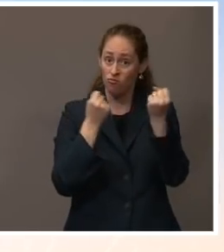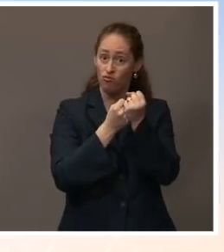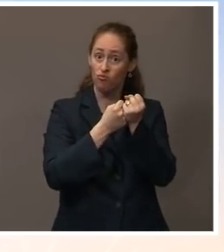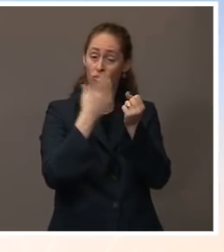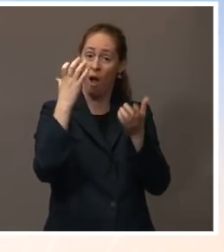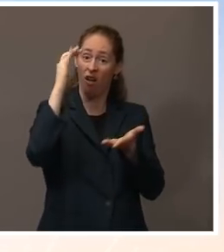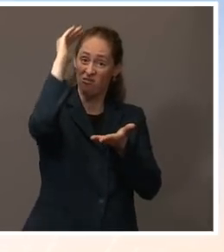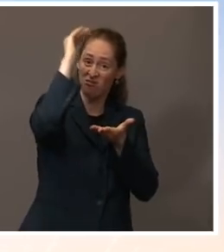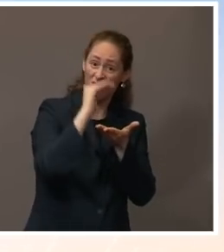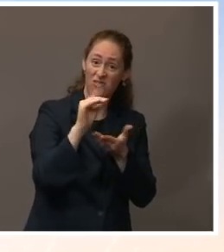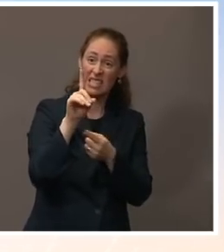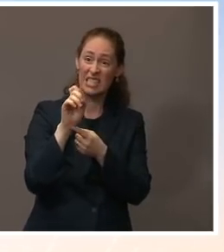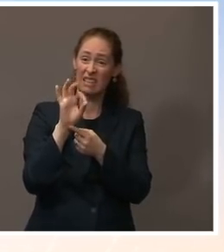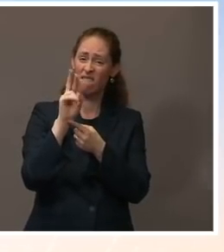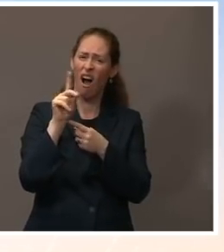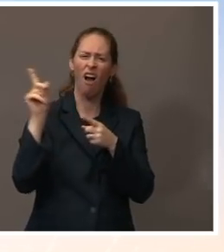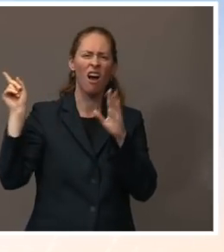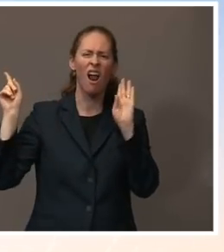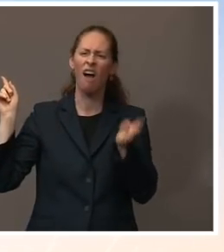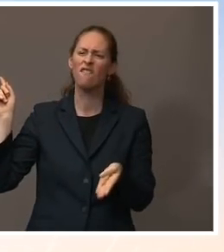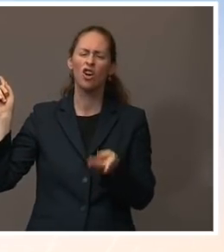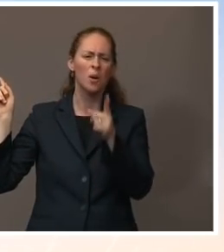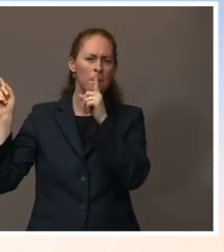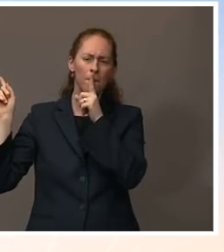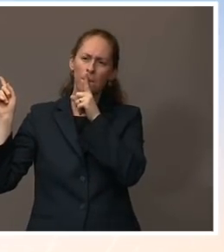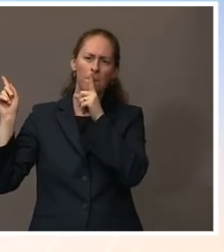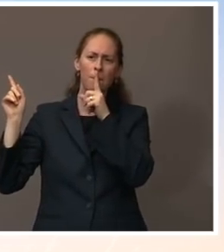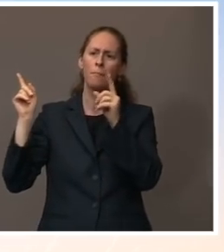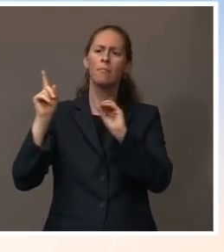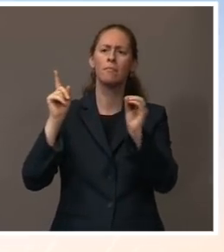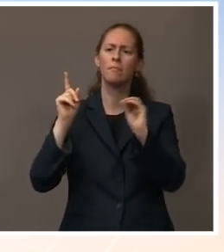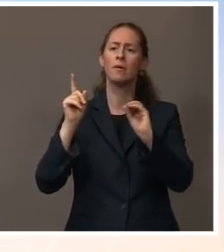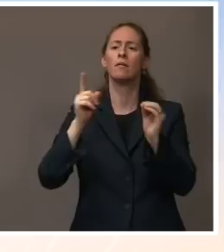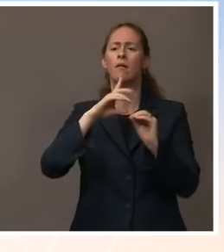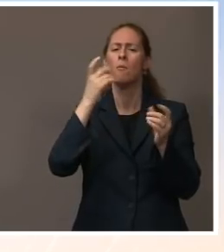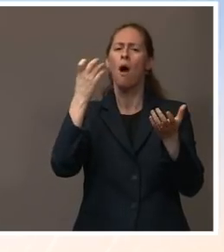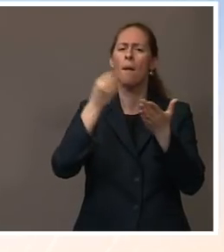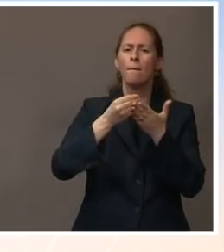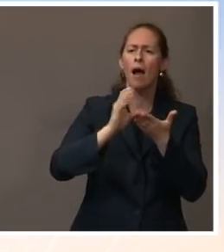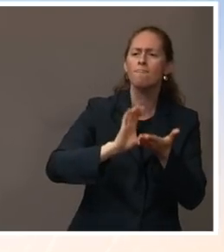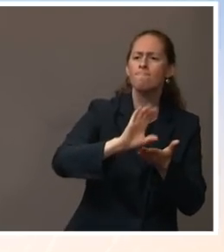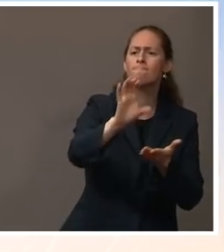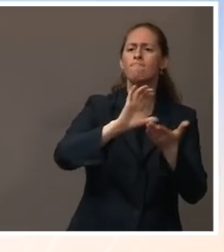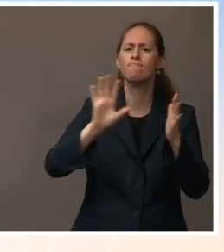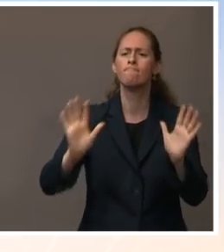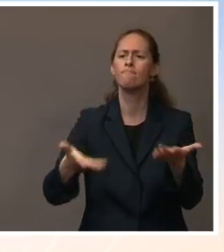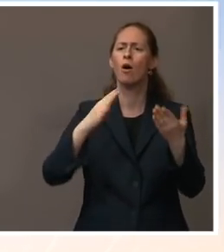He's supported giving funding to -- to states and localities around the country, including through his American Rescue Plan,